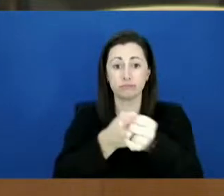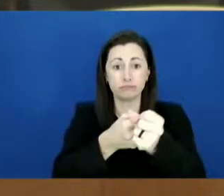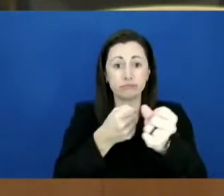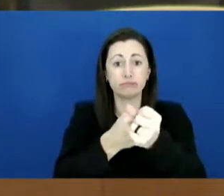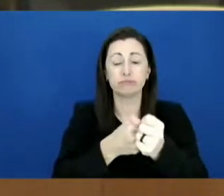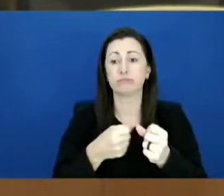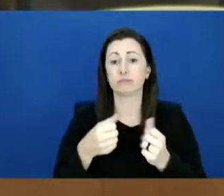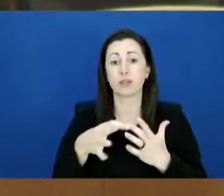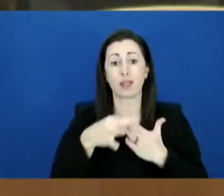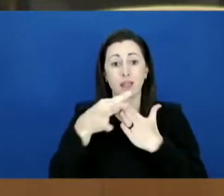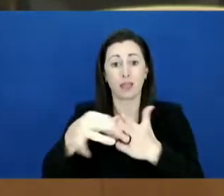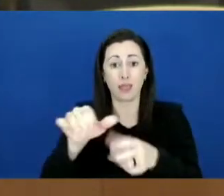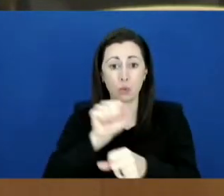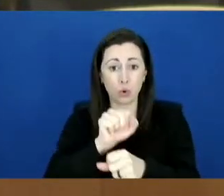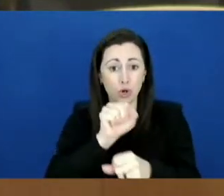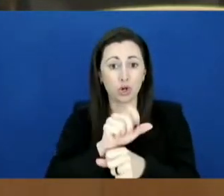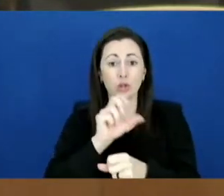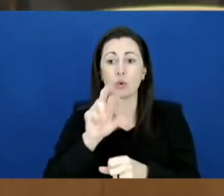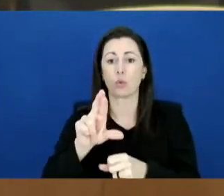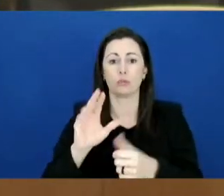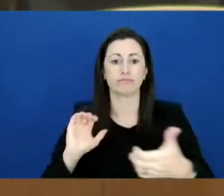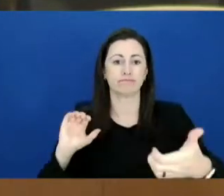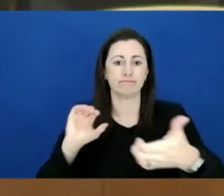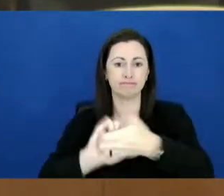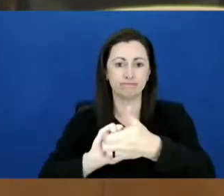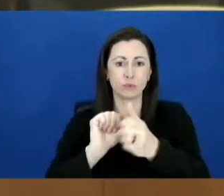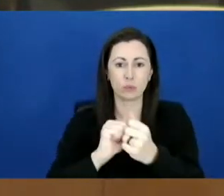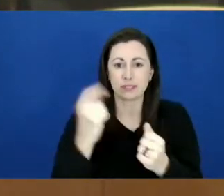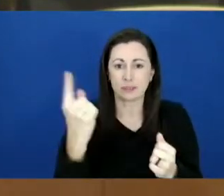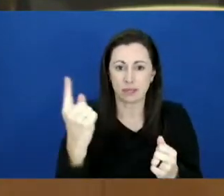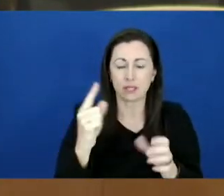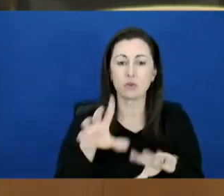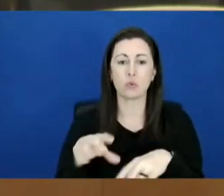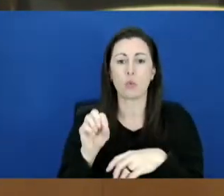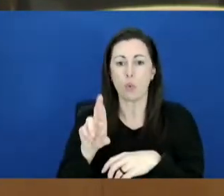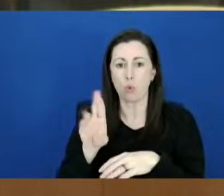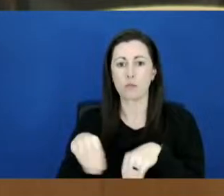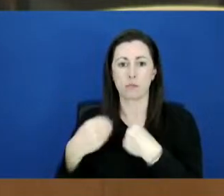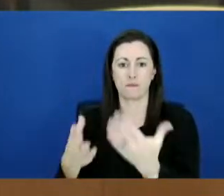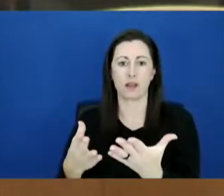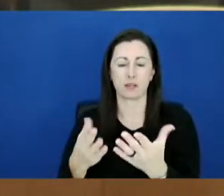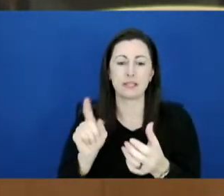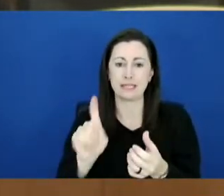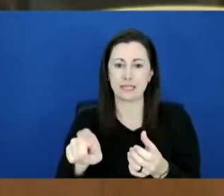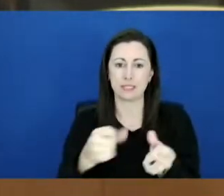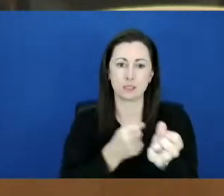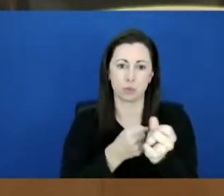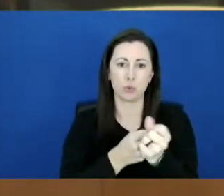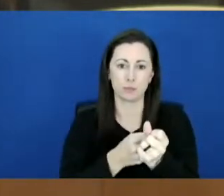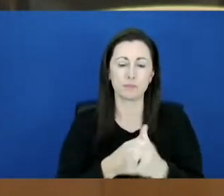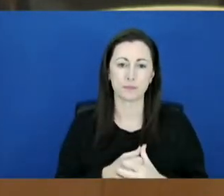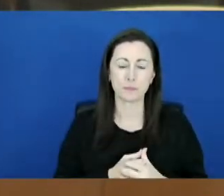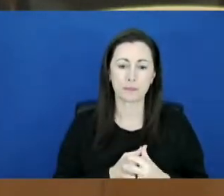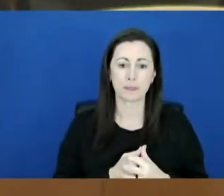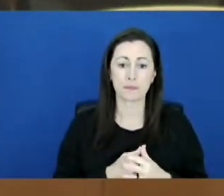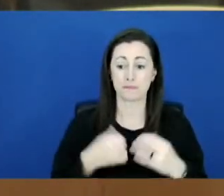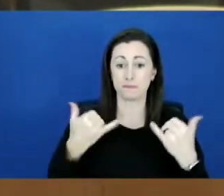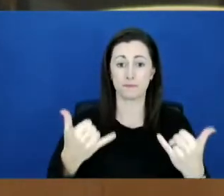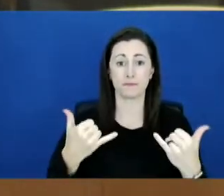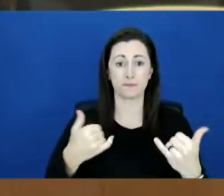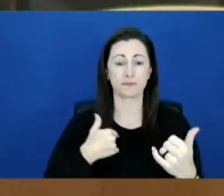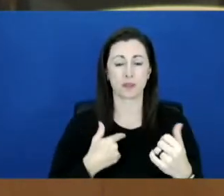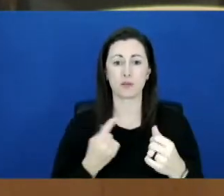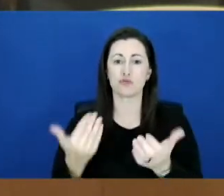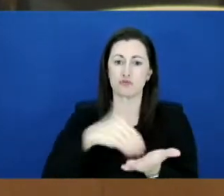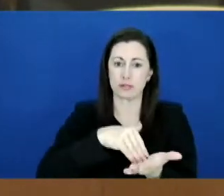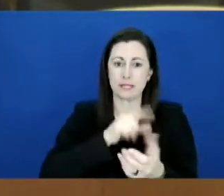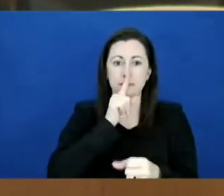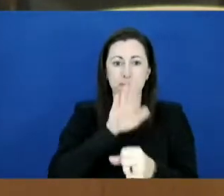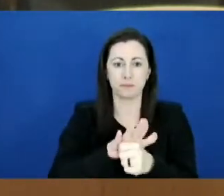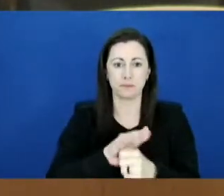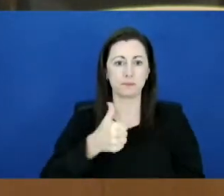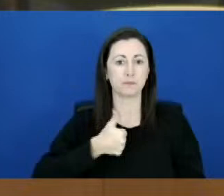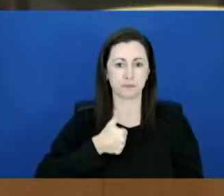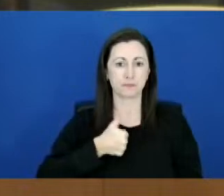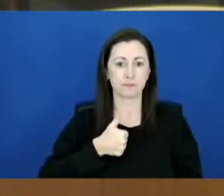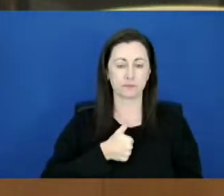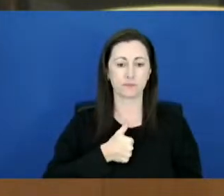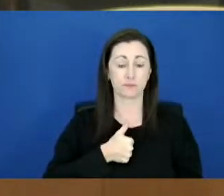LENT A VOICE, LED THE CHARGE,